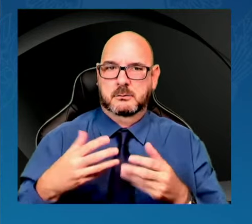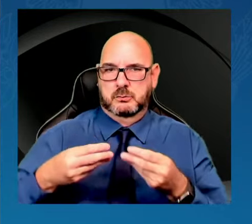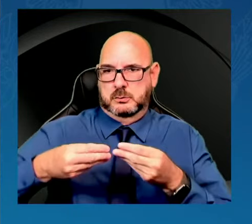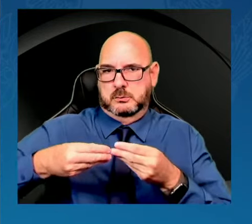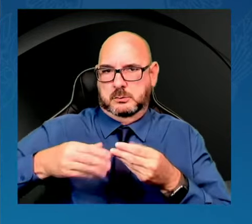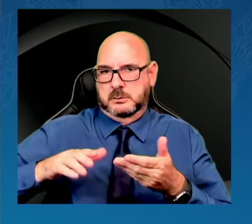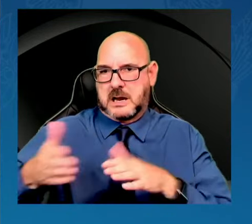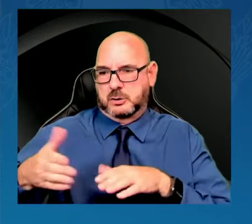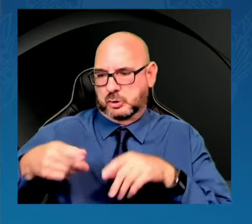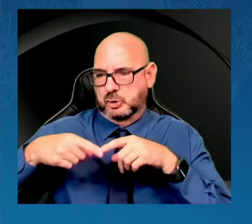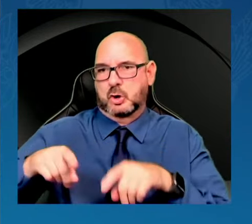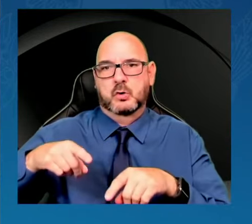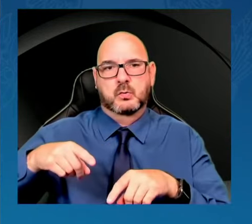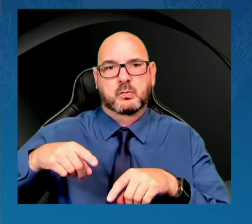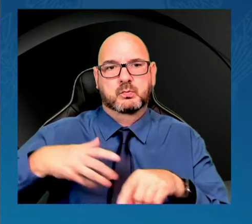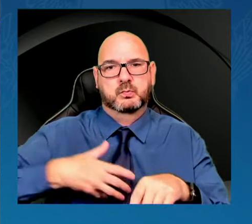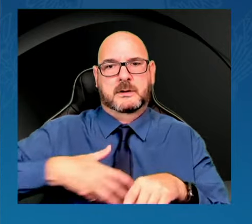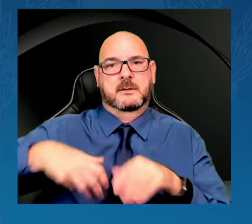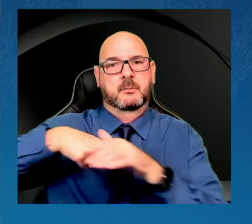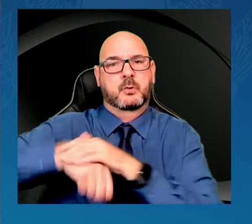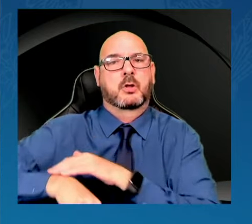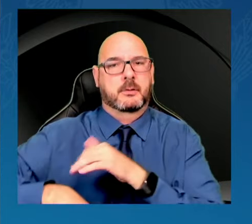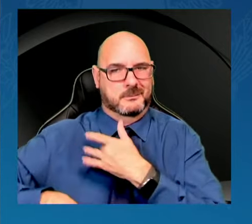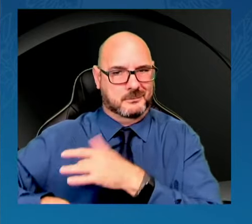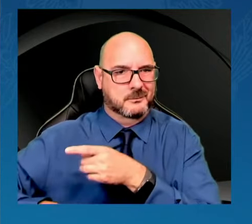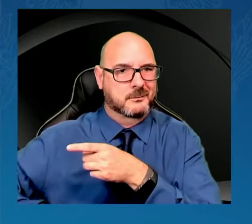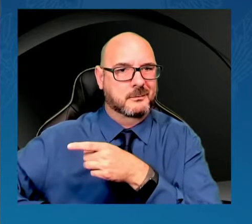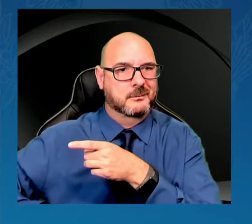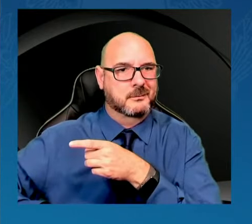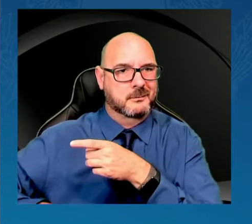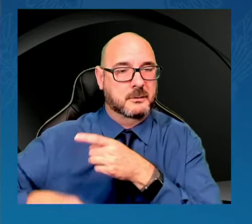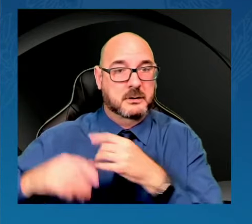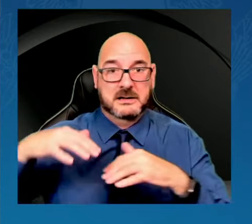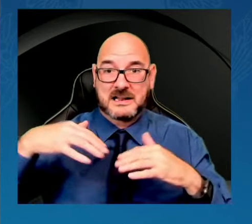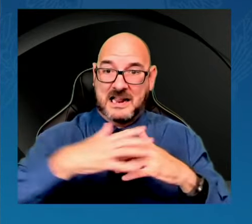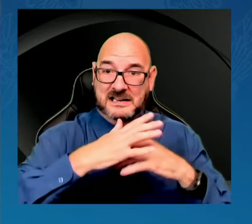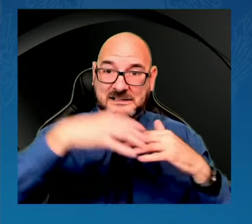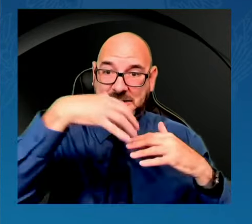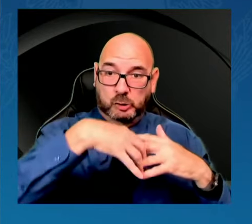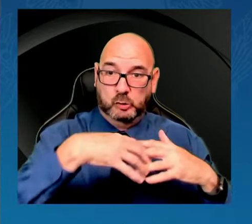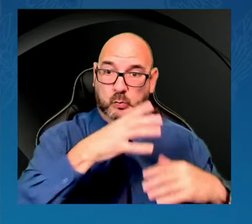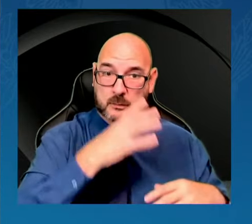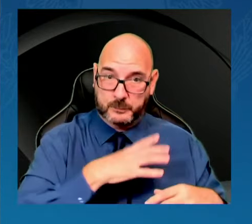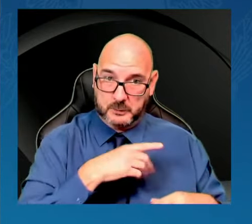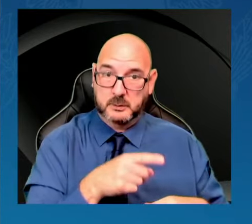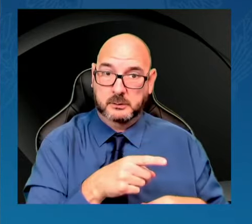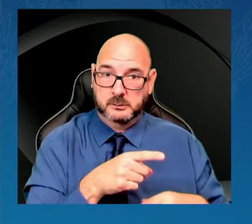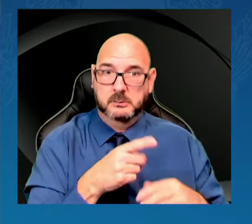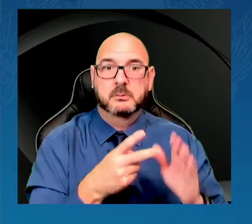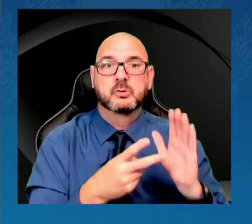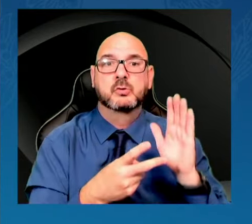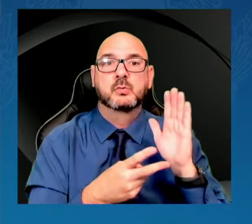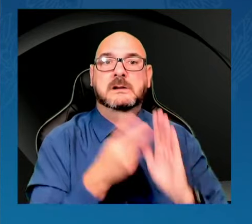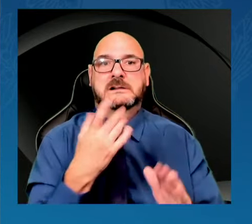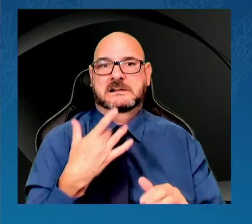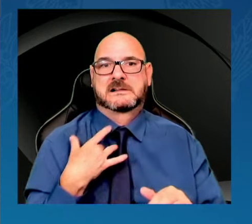Native women, twi- -- Latina -- I mean, Native women twice as likely; and rural women one and a half times more likely,